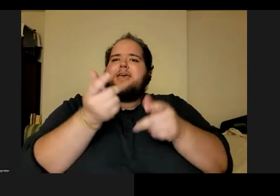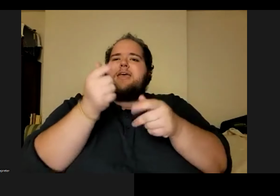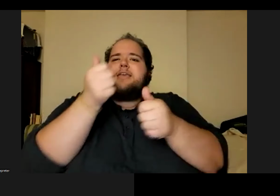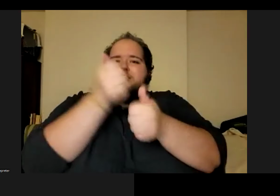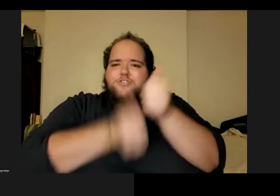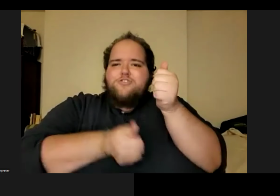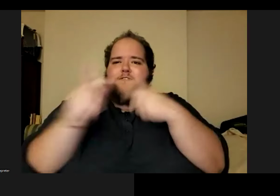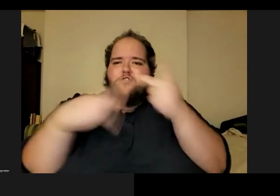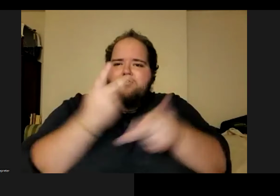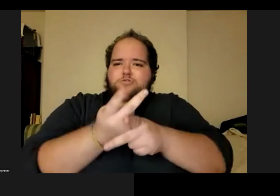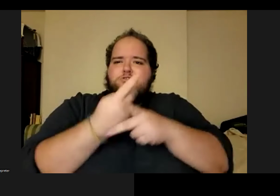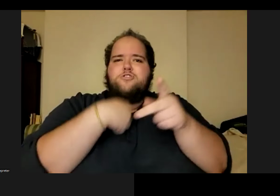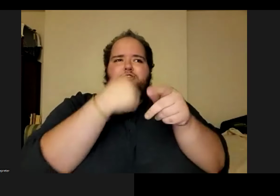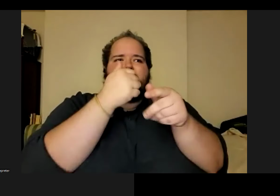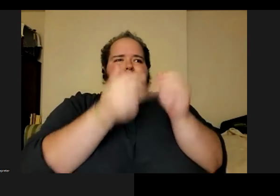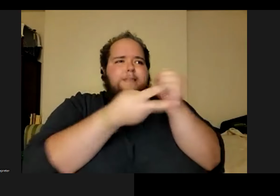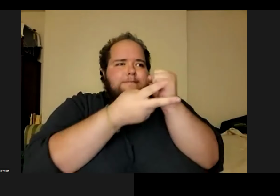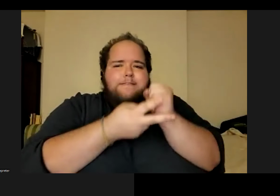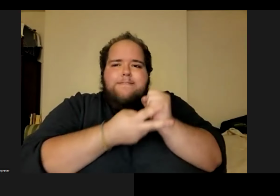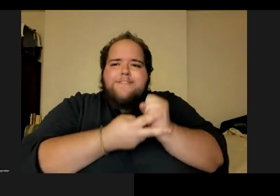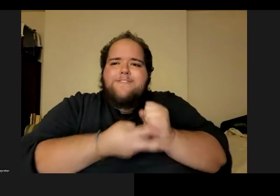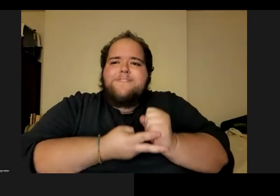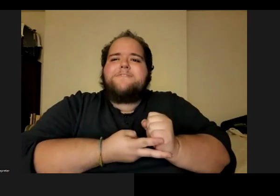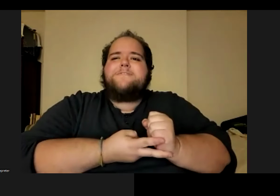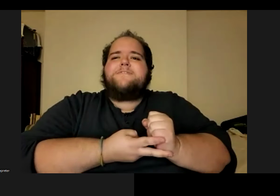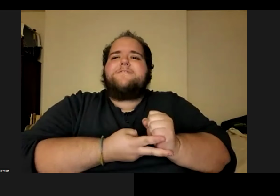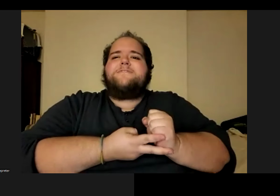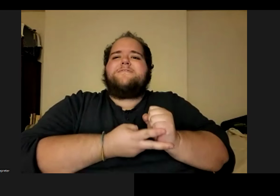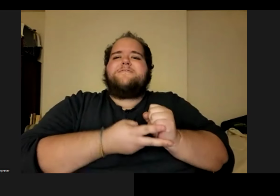versions, like different old versions of my writing so I can go back because